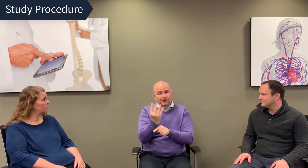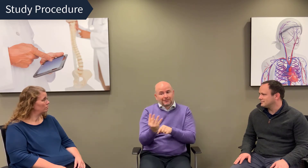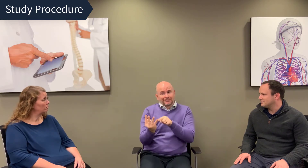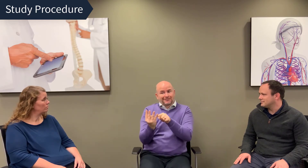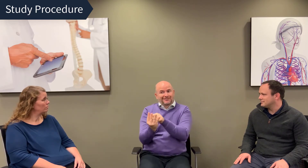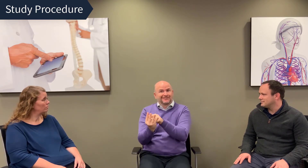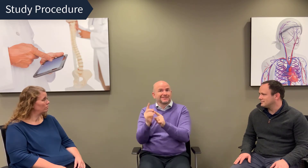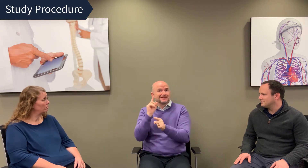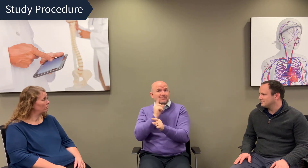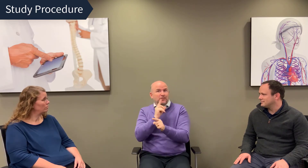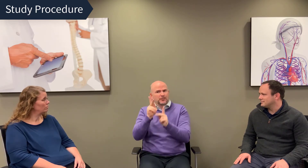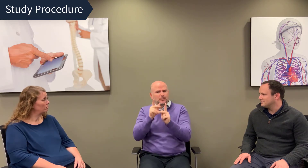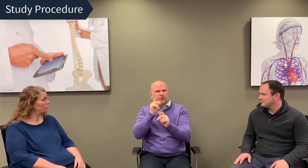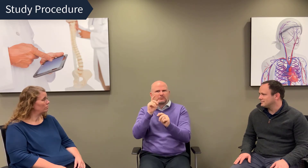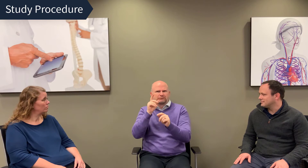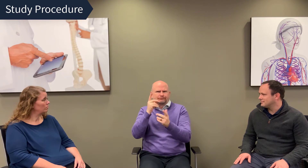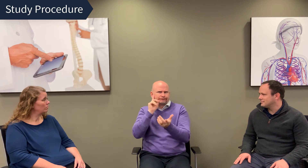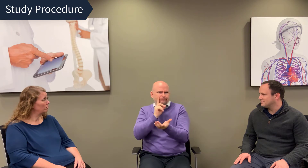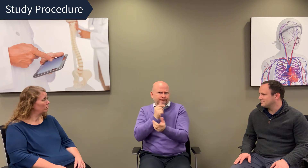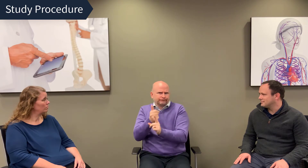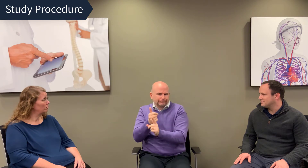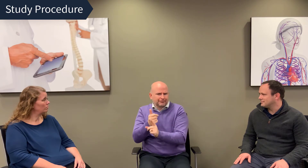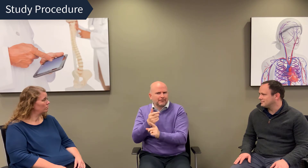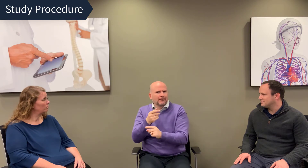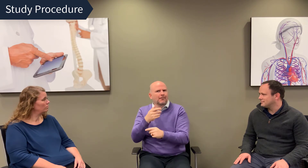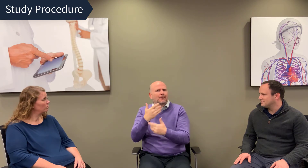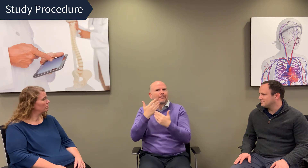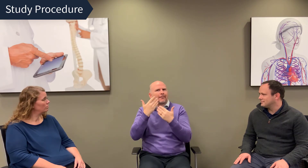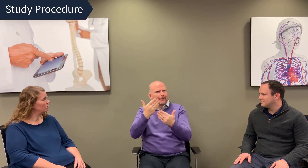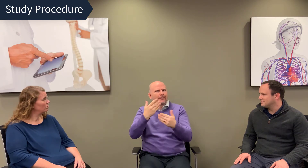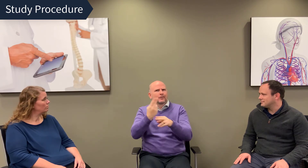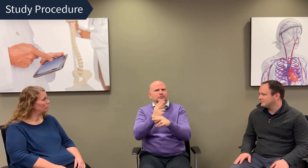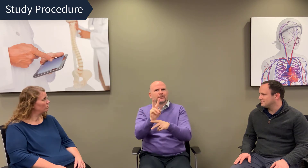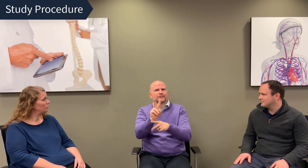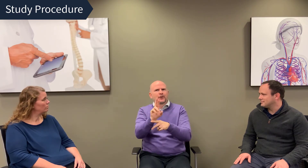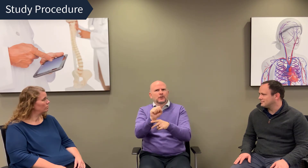patients made phone calls to clinics, the deaf patients called through a video